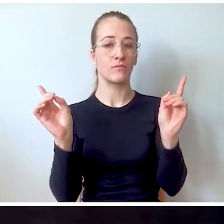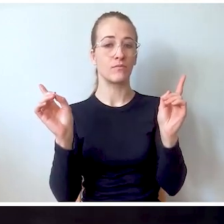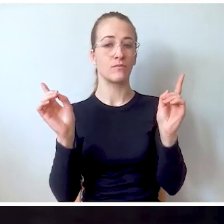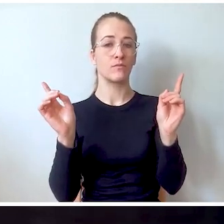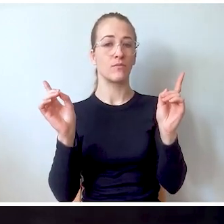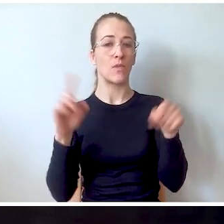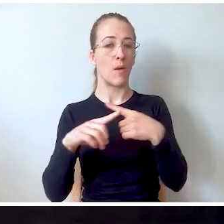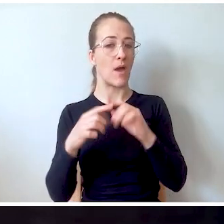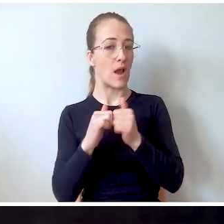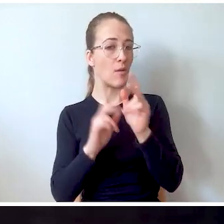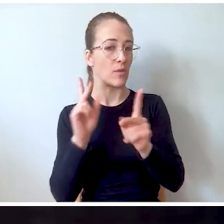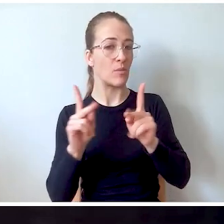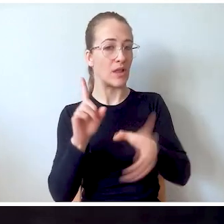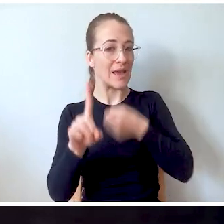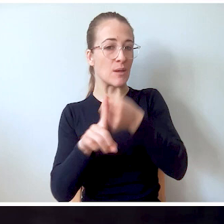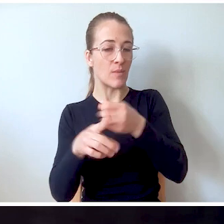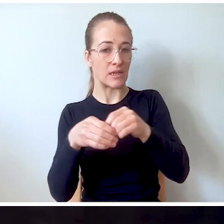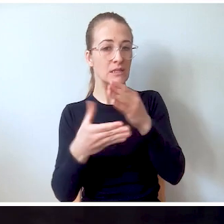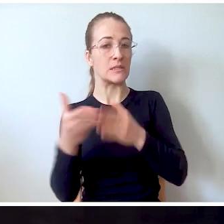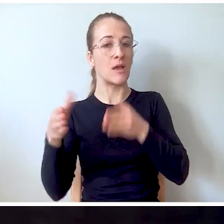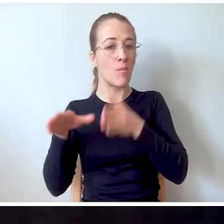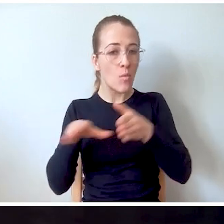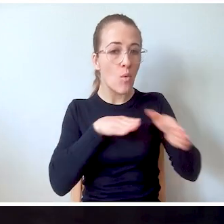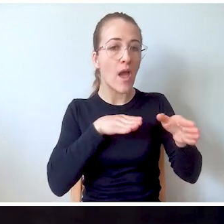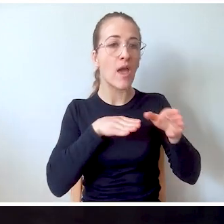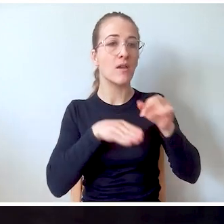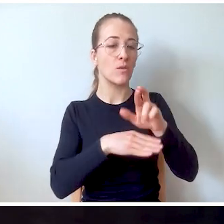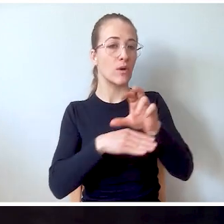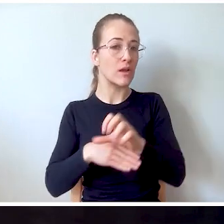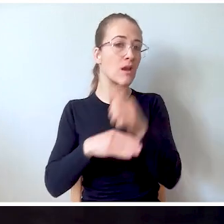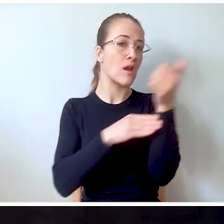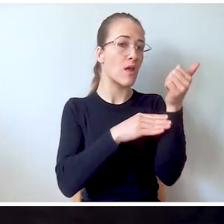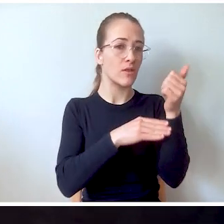about people have been impacted in some way or another with disability.